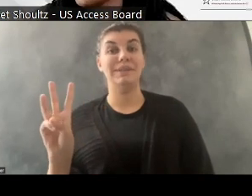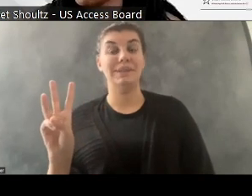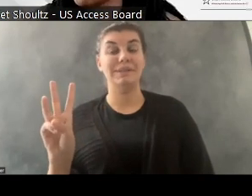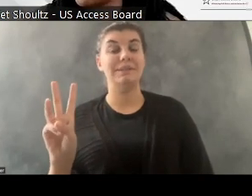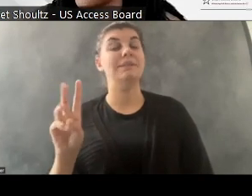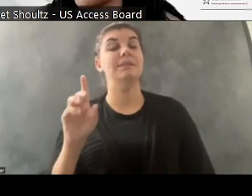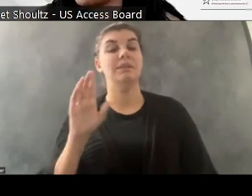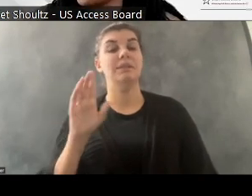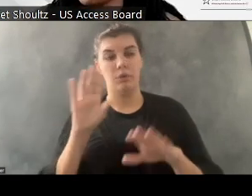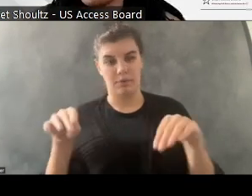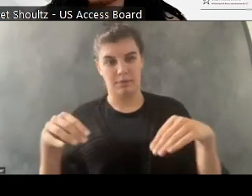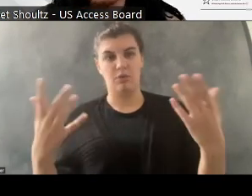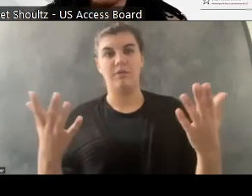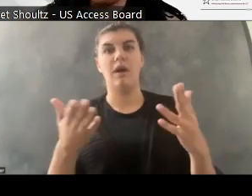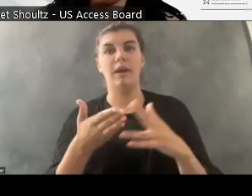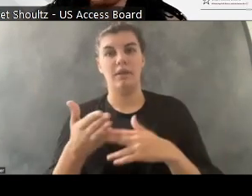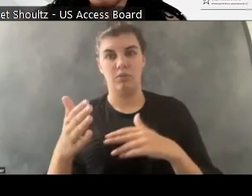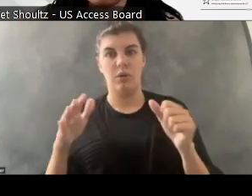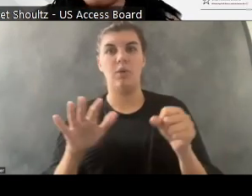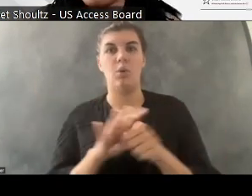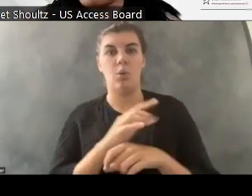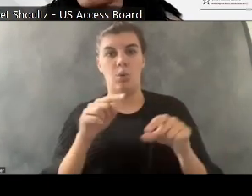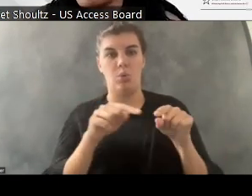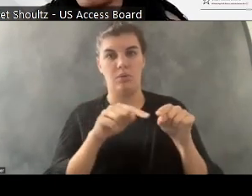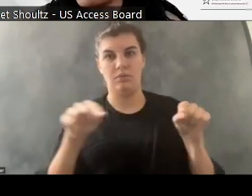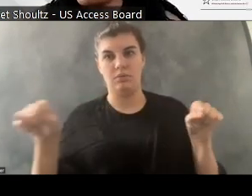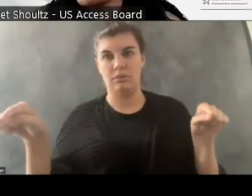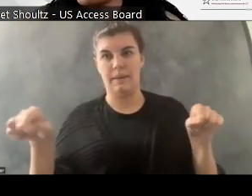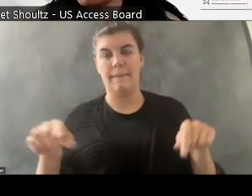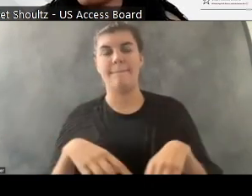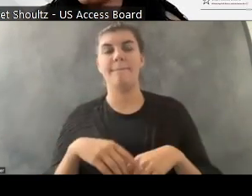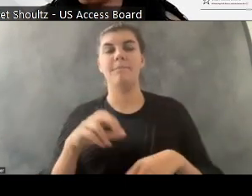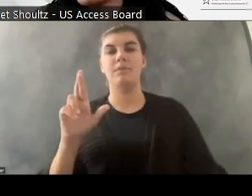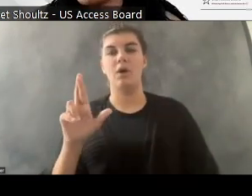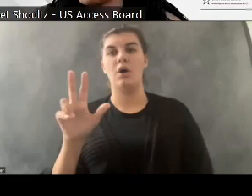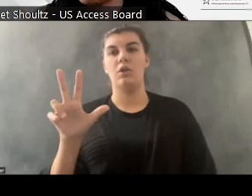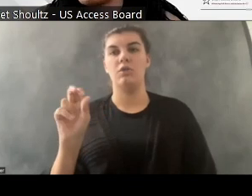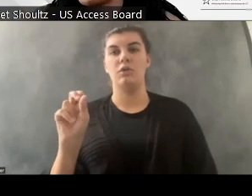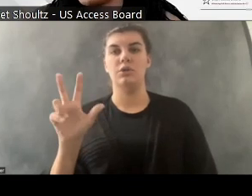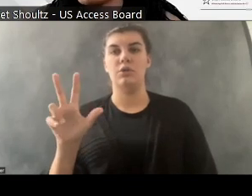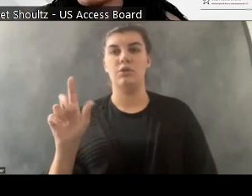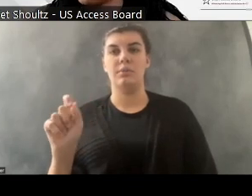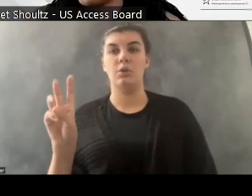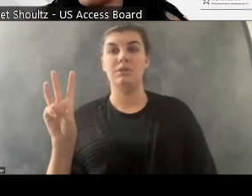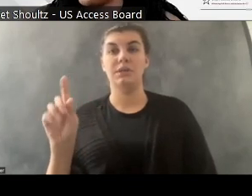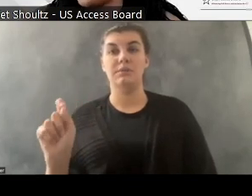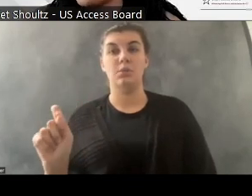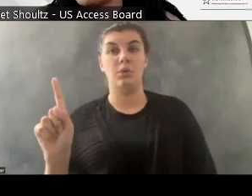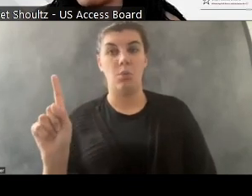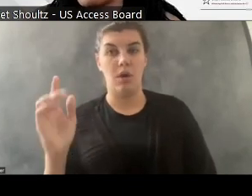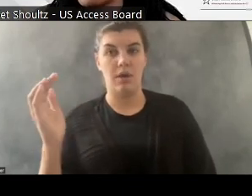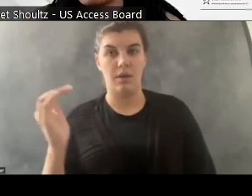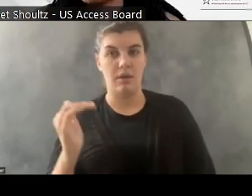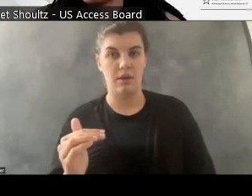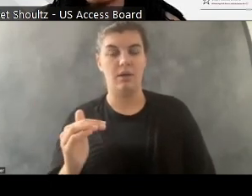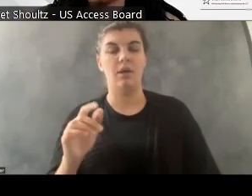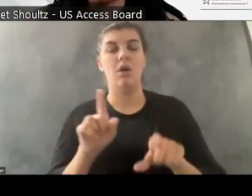shall be provided throughout the length of the route. And then R303.6.1 as well